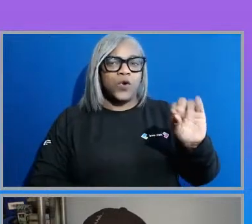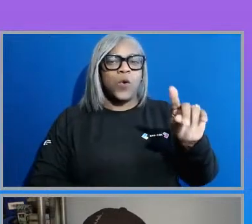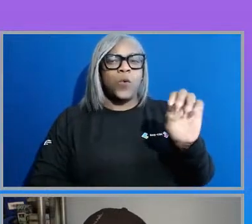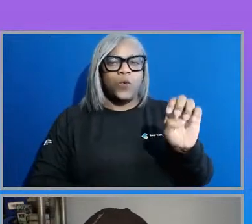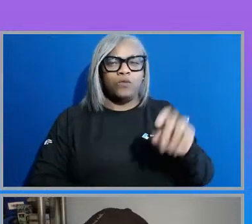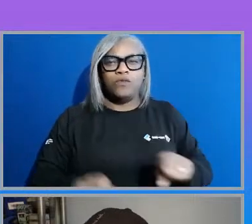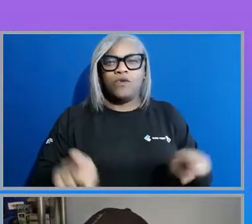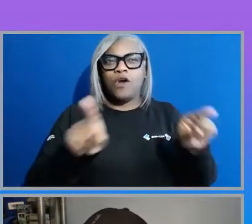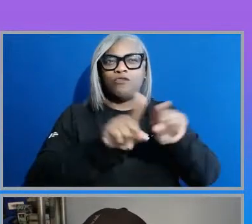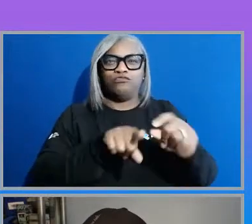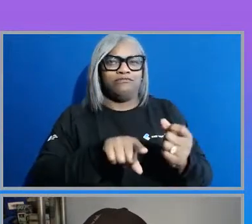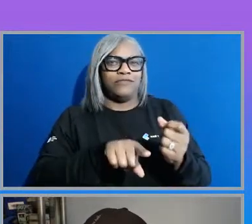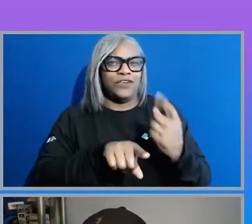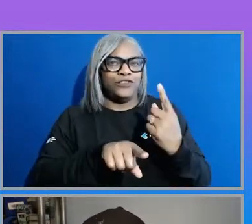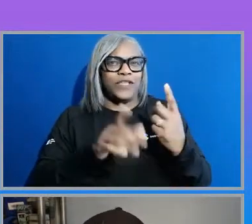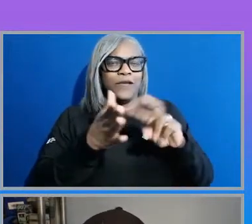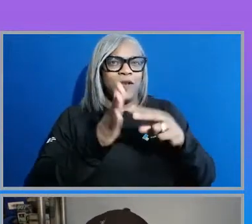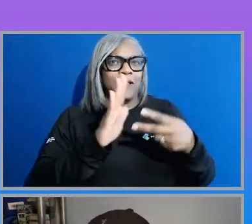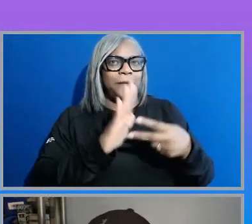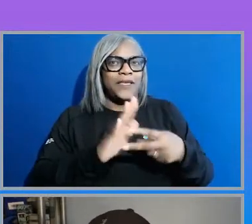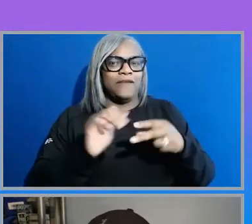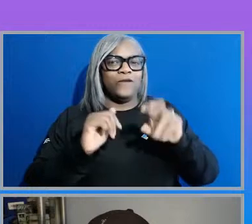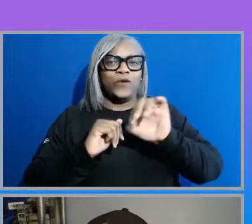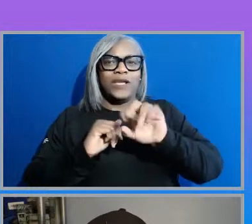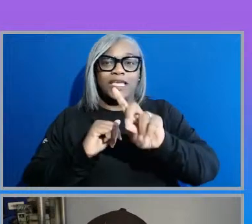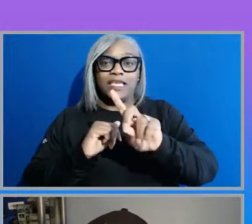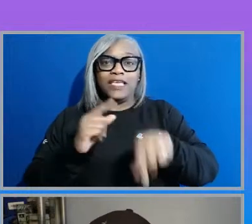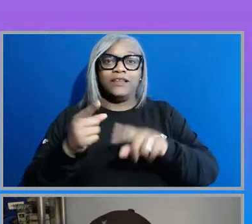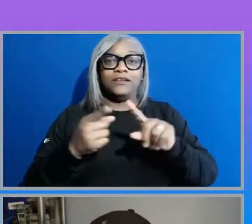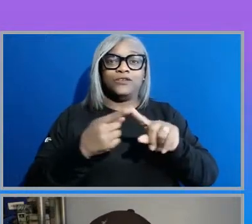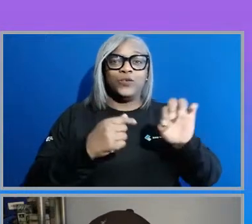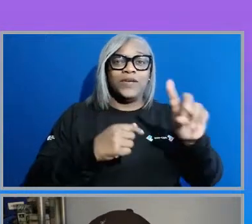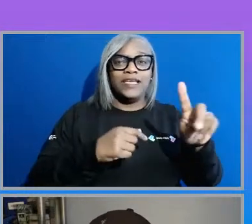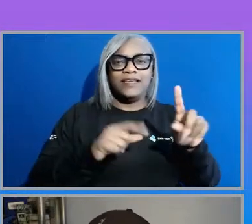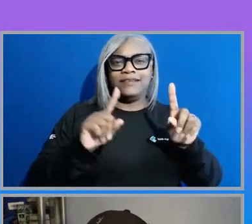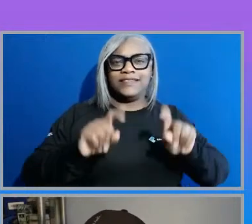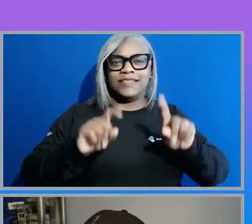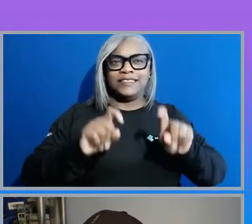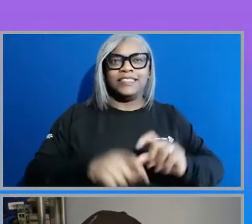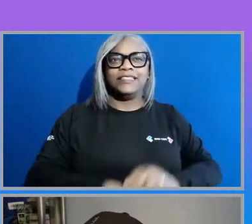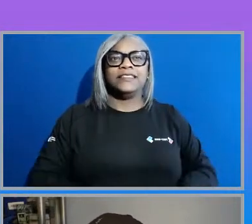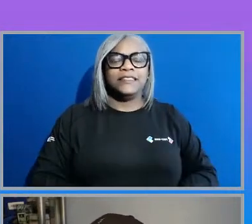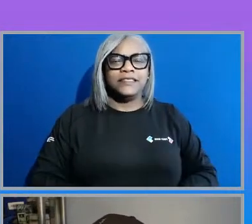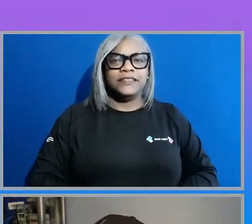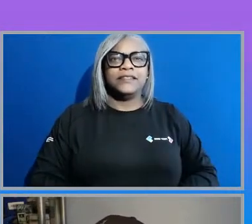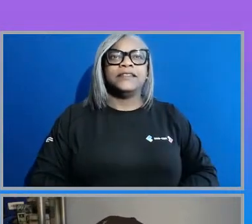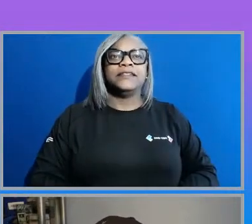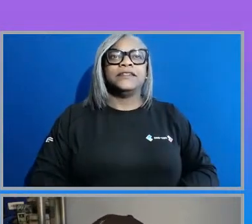understand what this whole end to end testing business is all about. All right. I'm going to